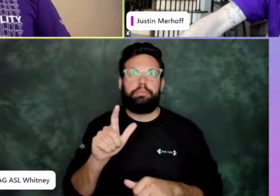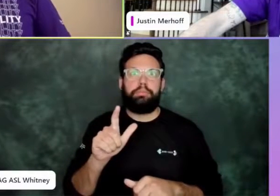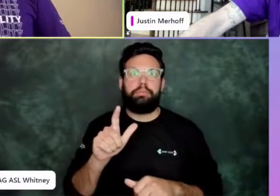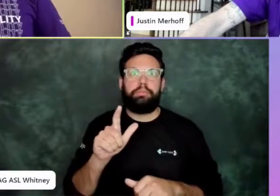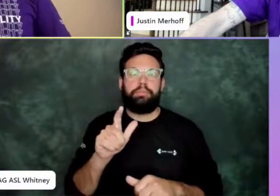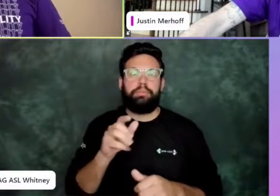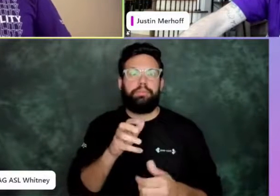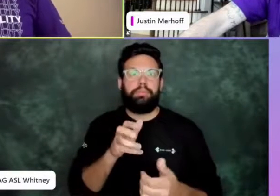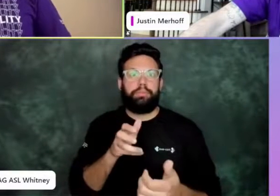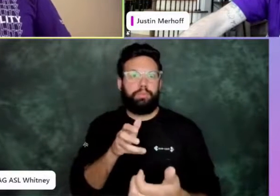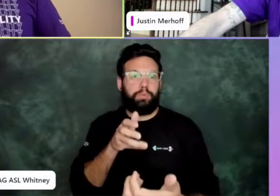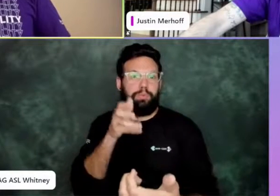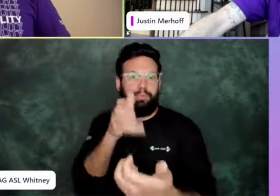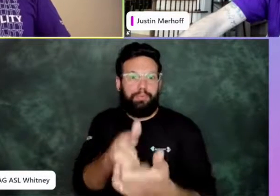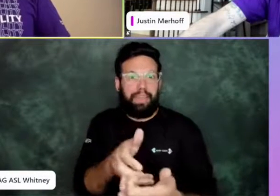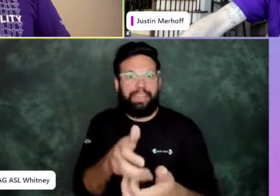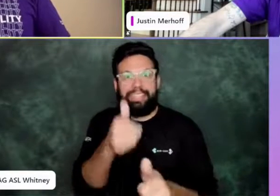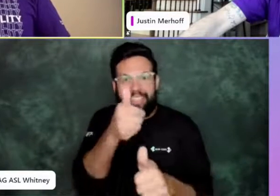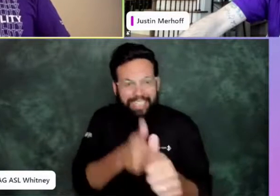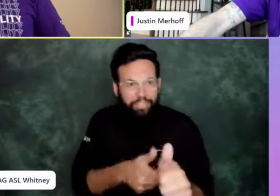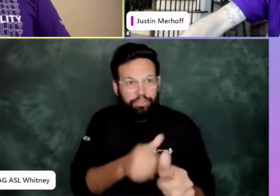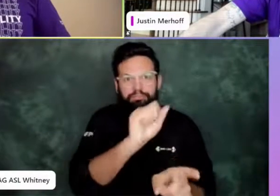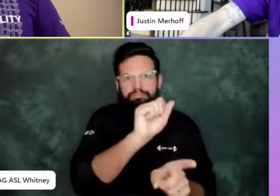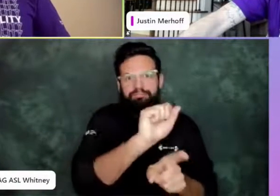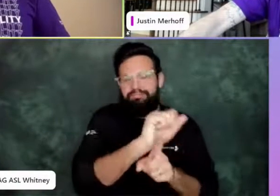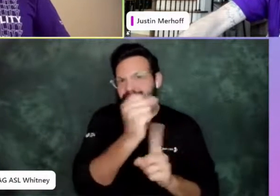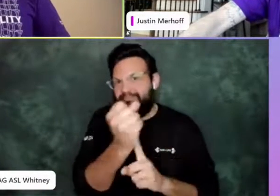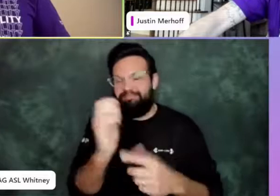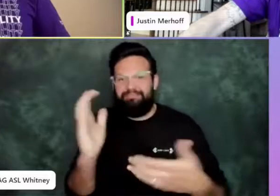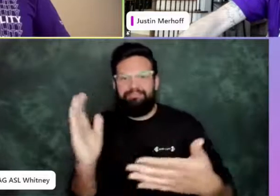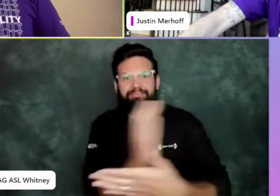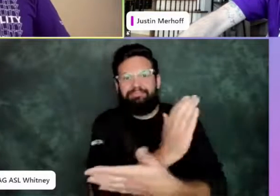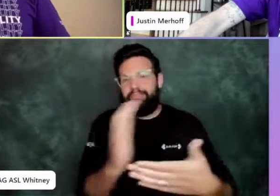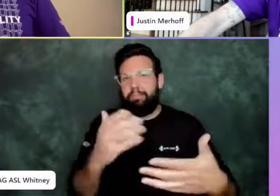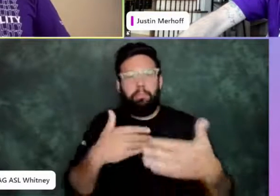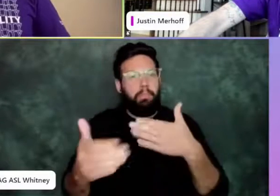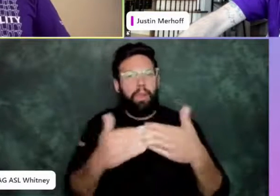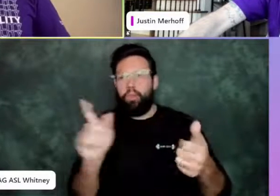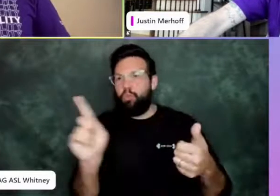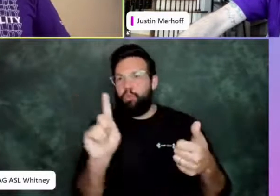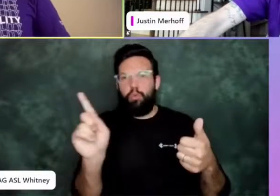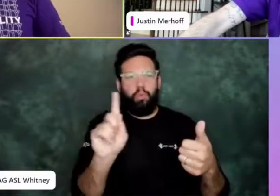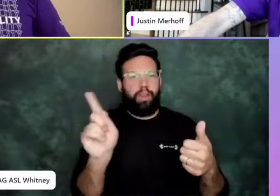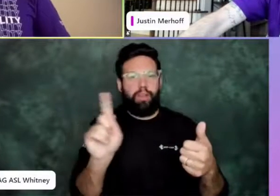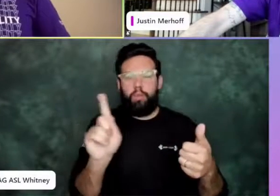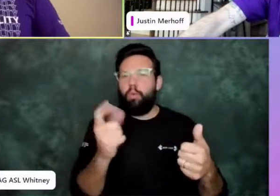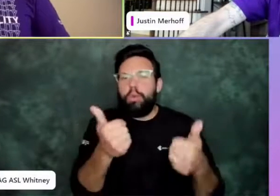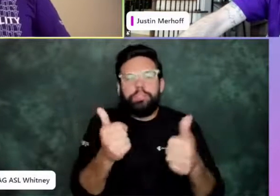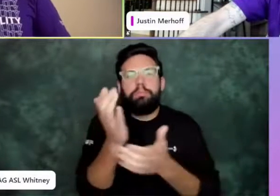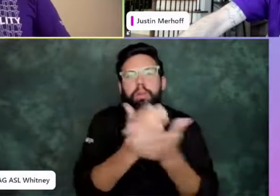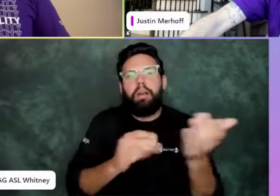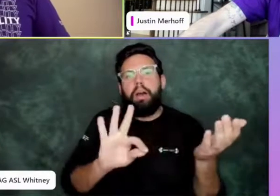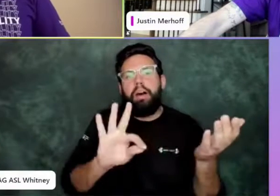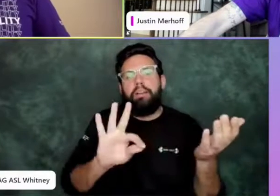in the software development life cycle. So it's like, I wouldn't say that we have any tool that's specific to QA or development.